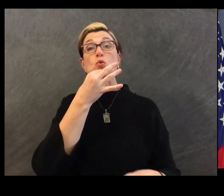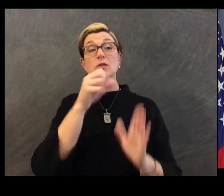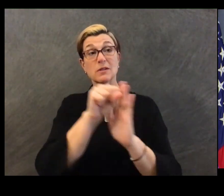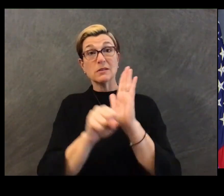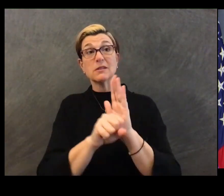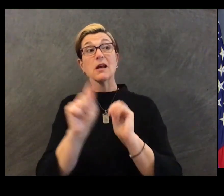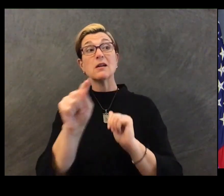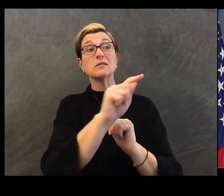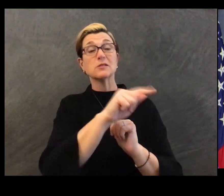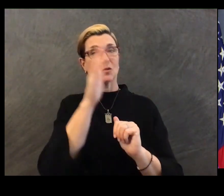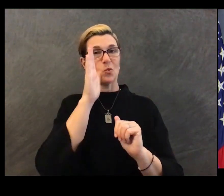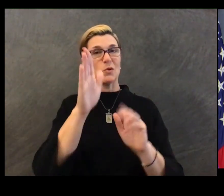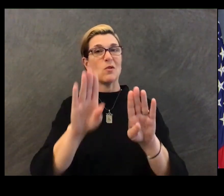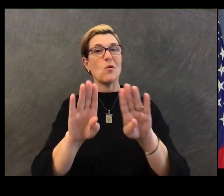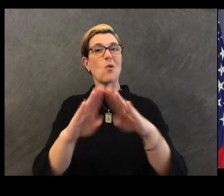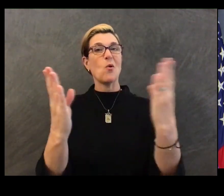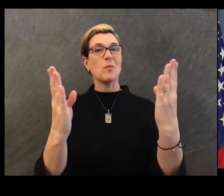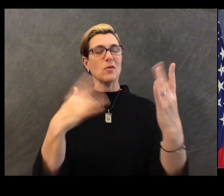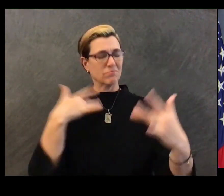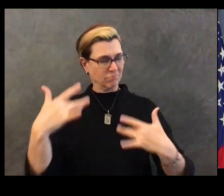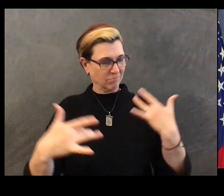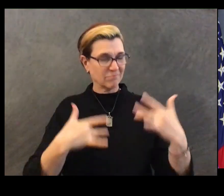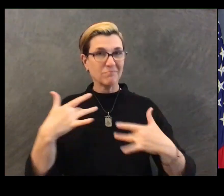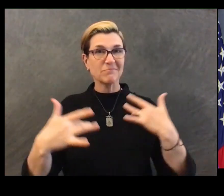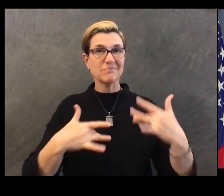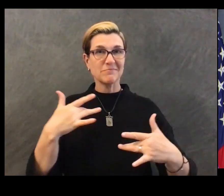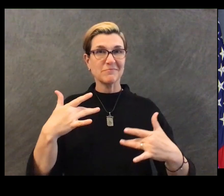very exciting it was very exciting even today watching and seeing what's